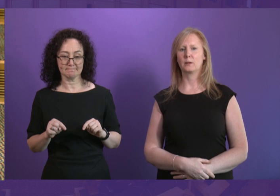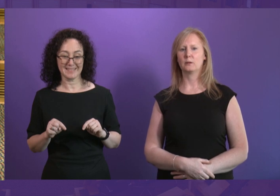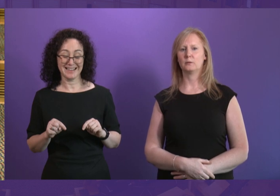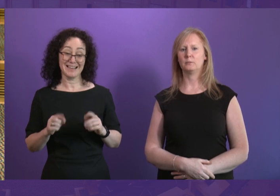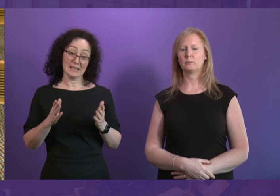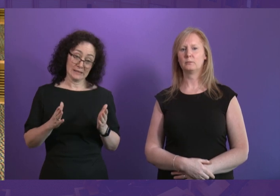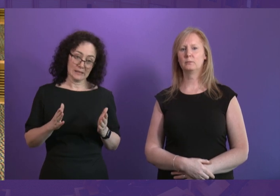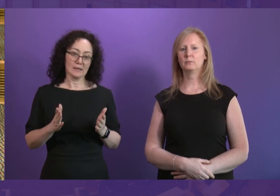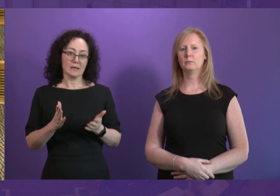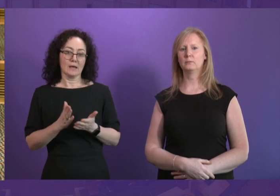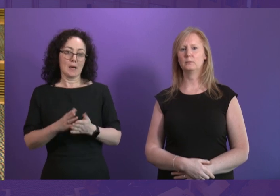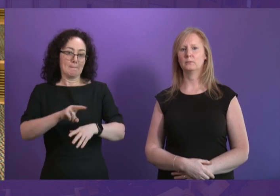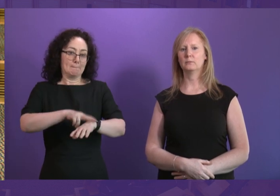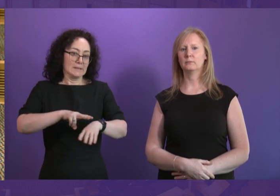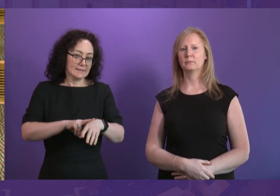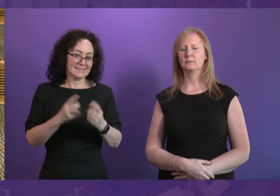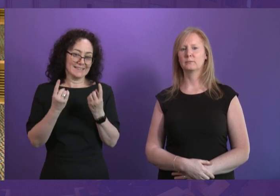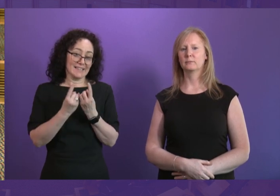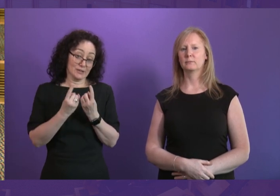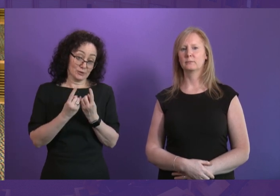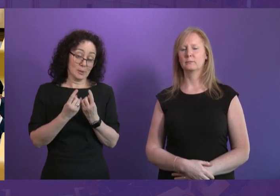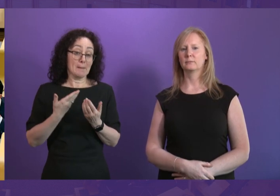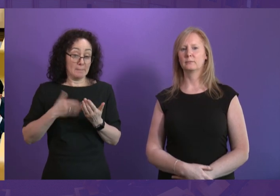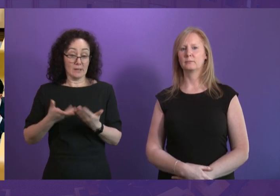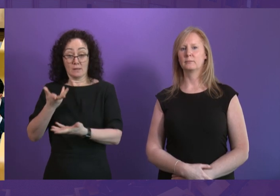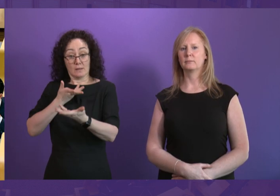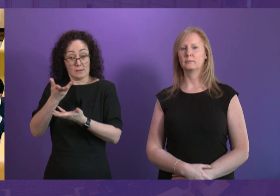Police Scotland. I know from the discussions that I have with Police Scotland that the